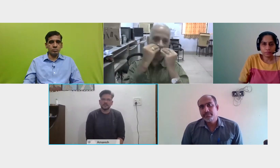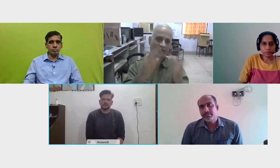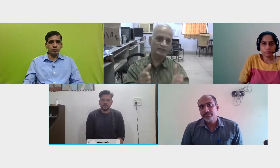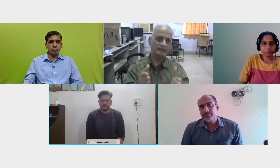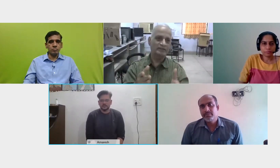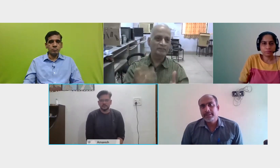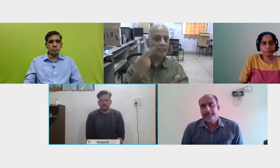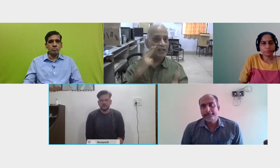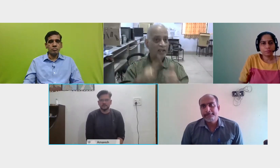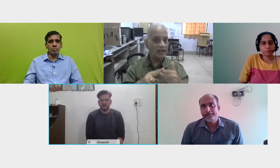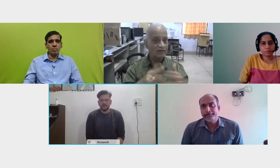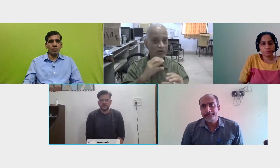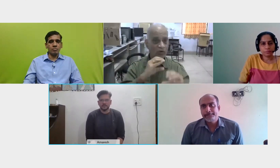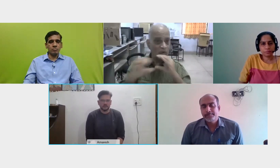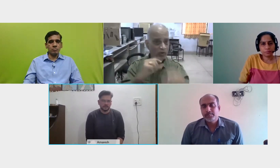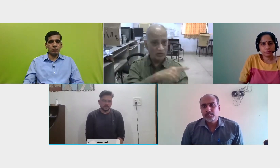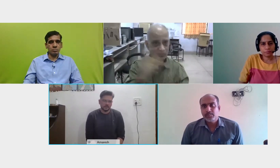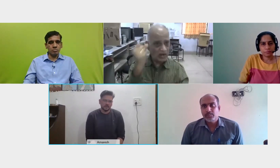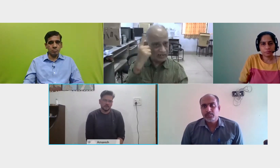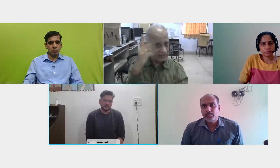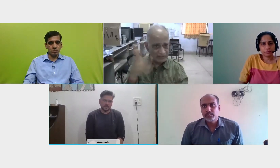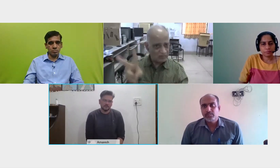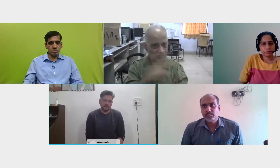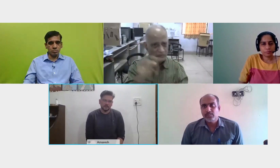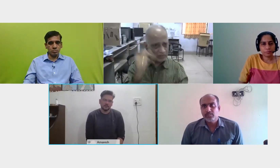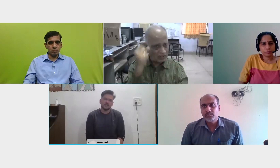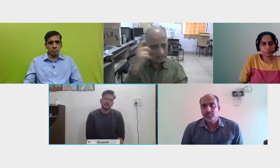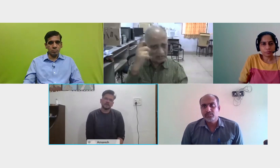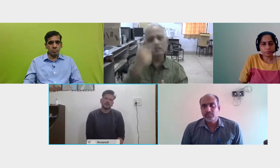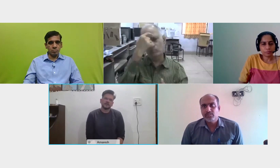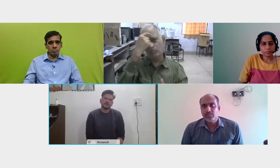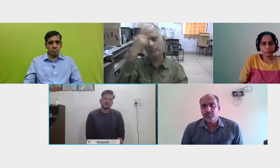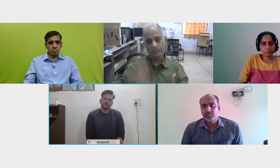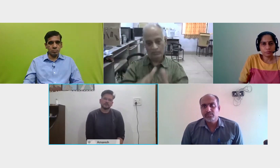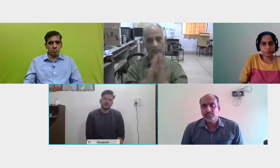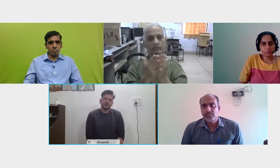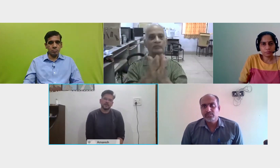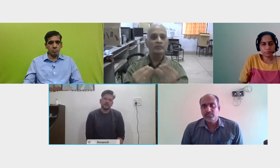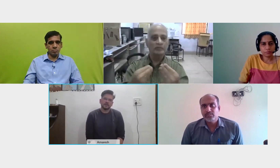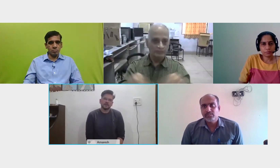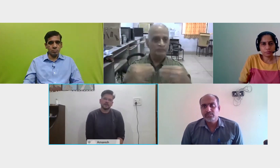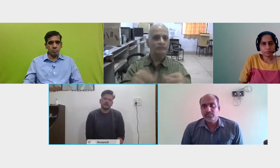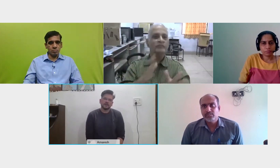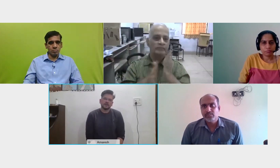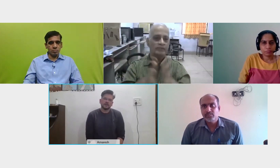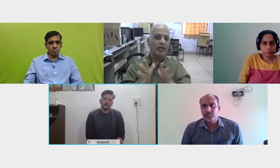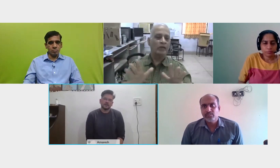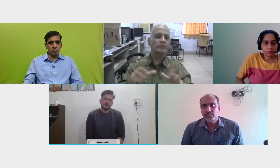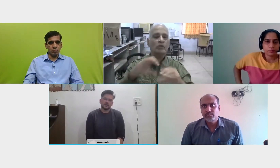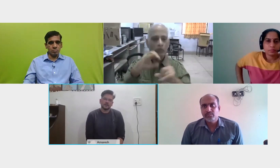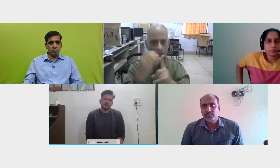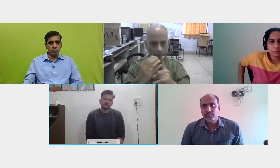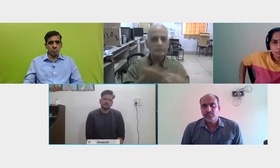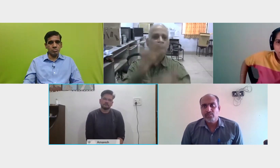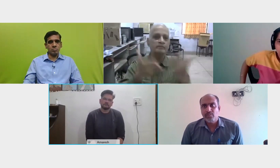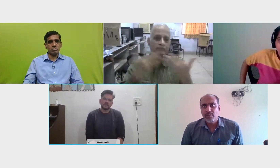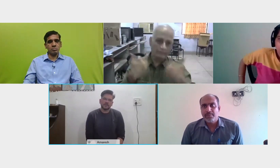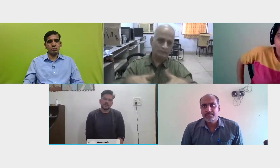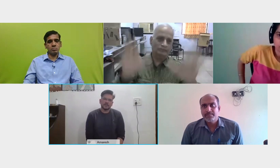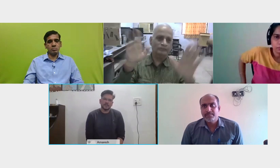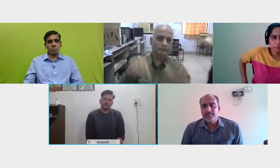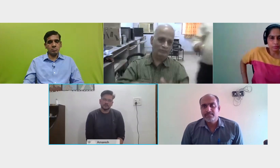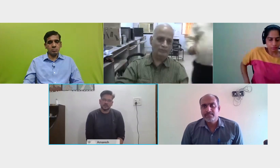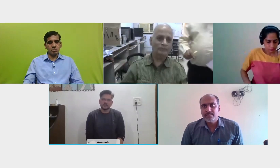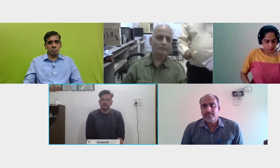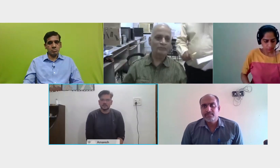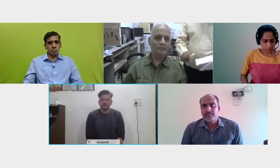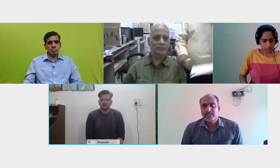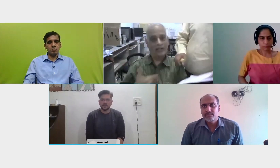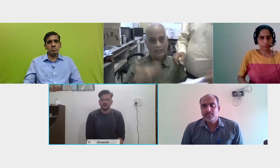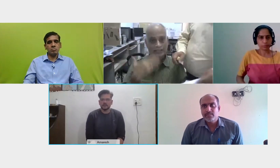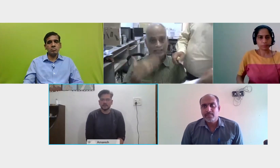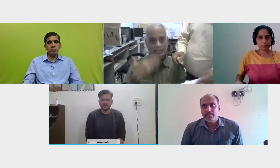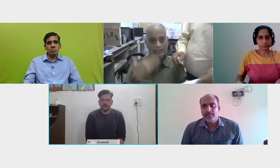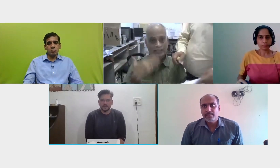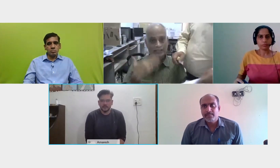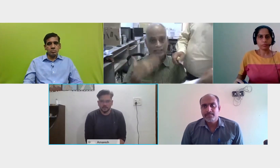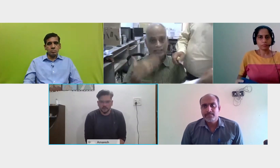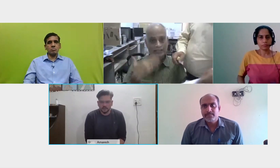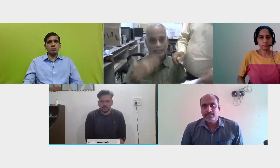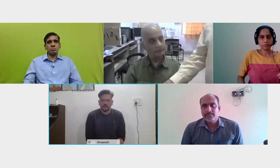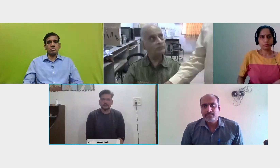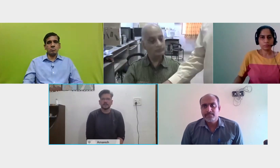be easy for us to communicate with hearing people so so this particular thing is very